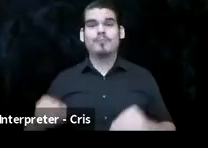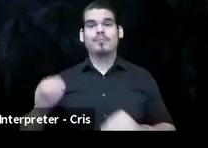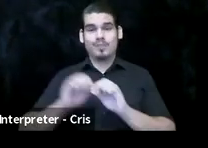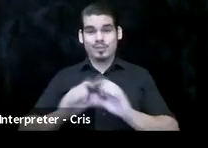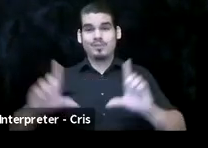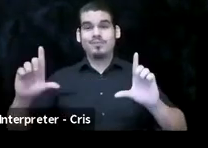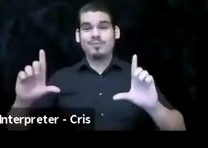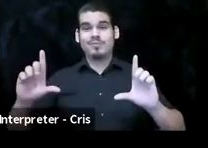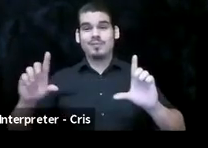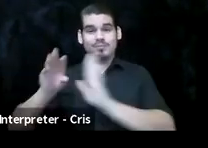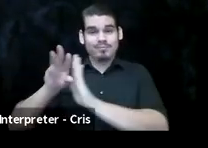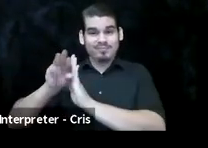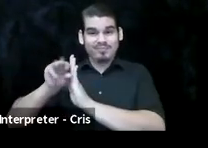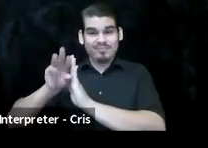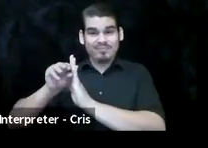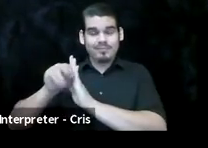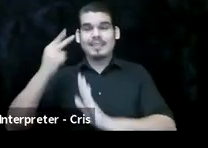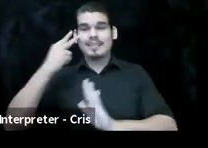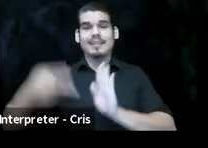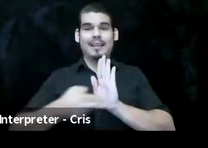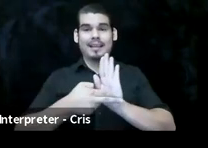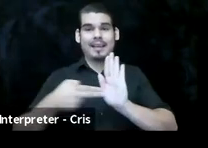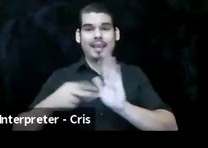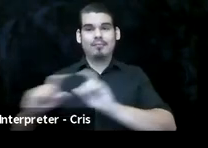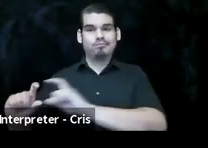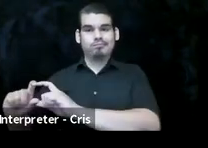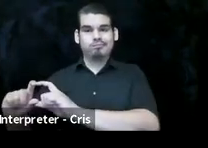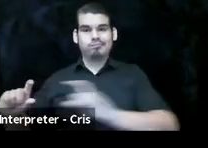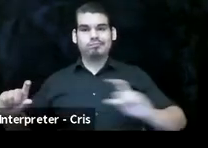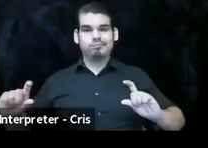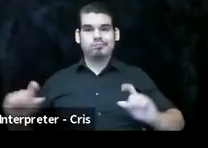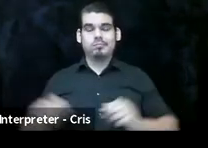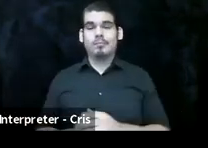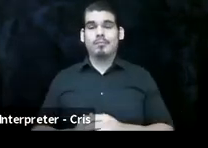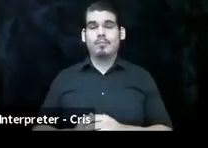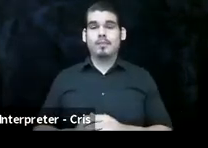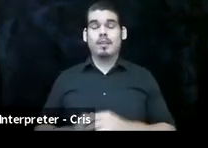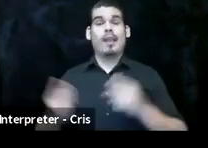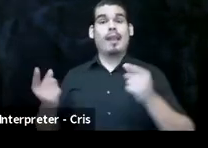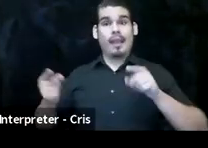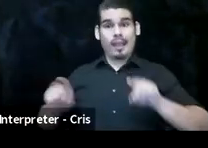Katherine Squire: Just also want to add as well, your name comes up whenever you participate in debate and make motion so.